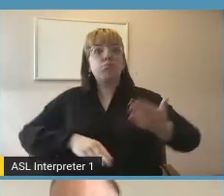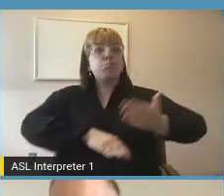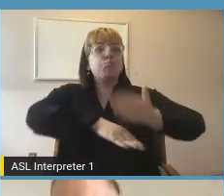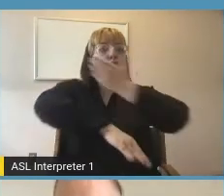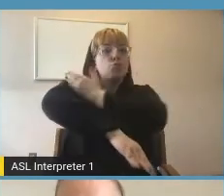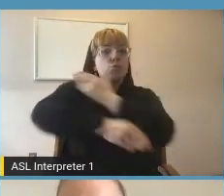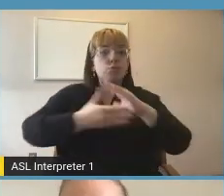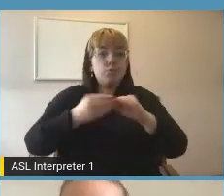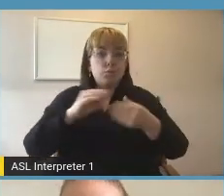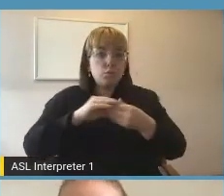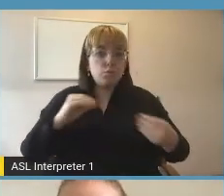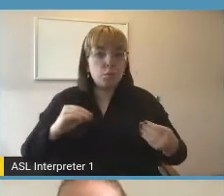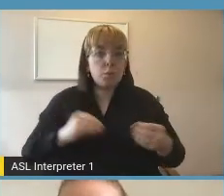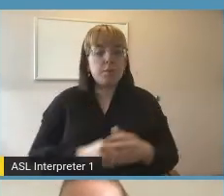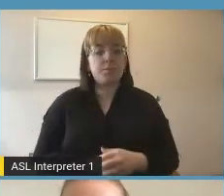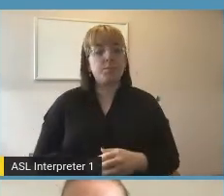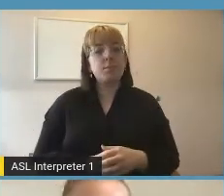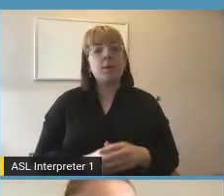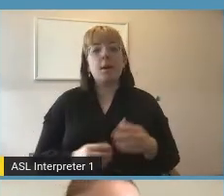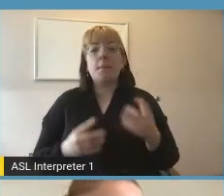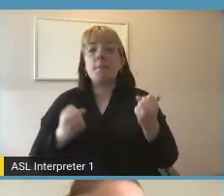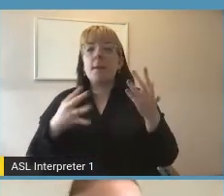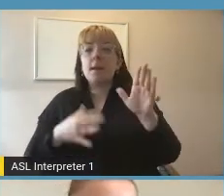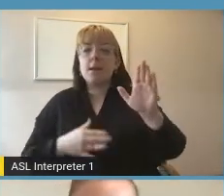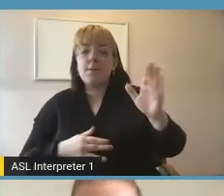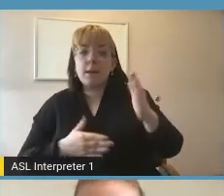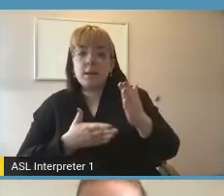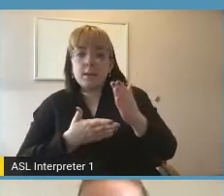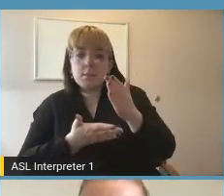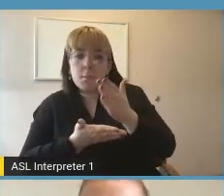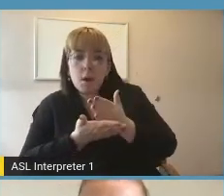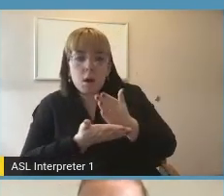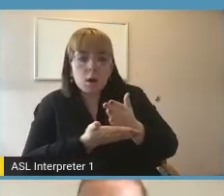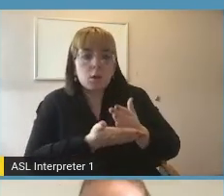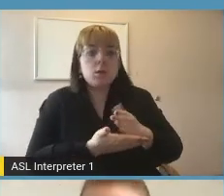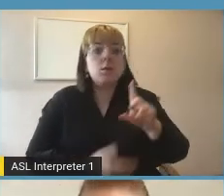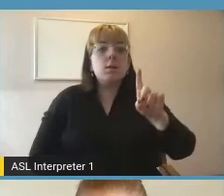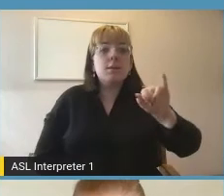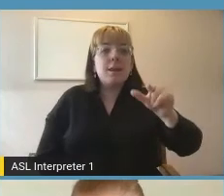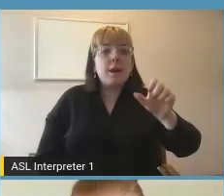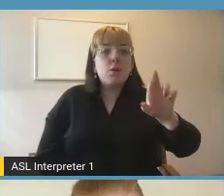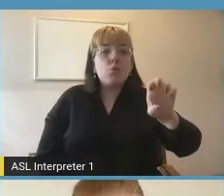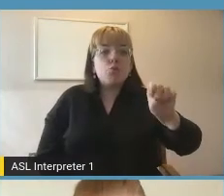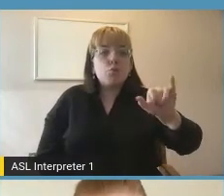out a lot of his pauses. I cut out some of his digressions. I have taken his sentences